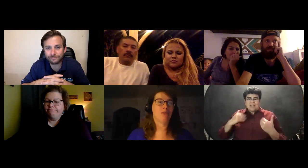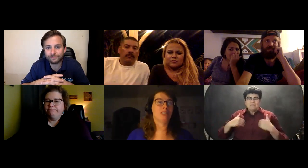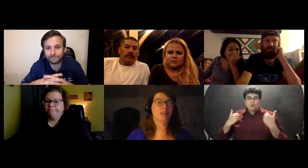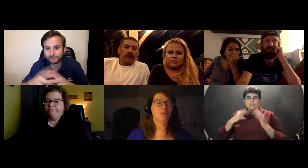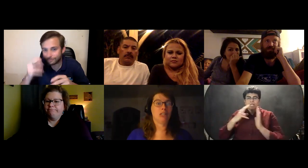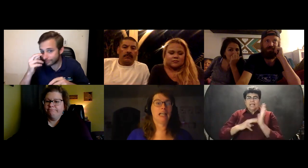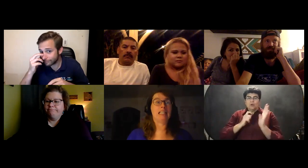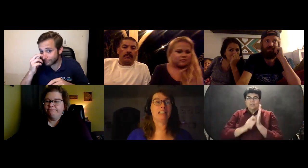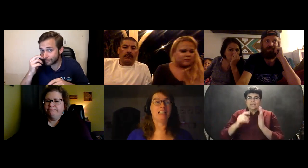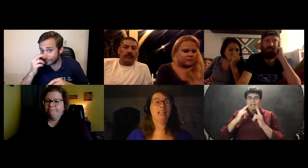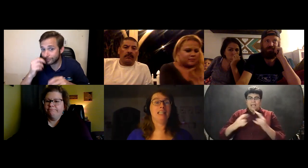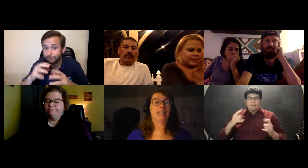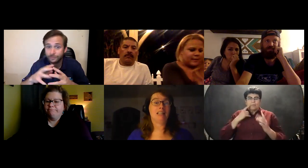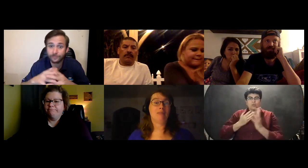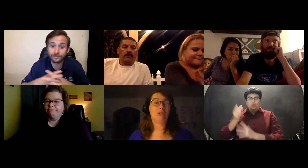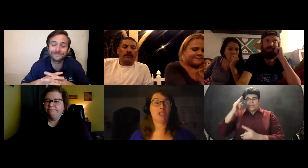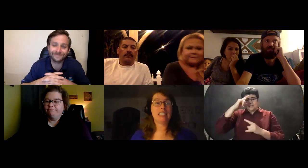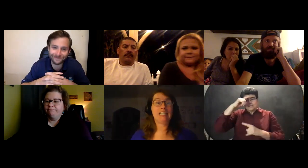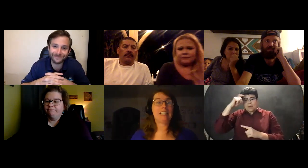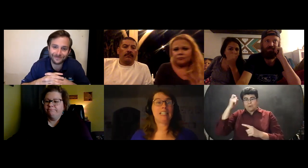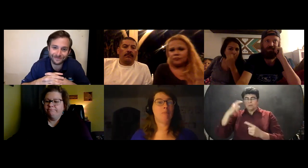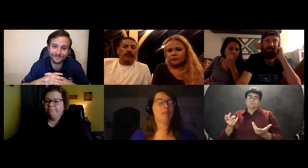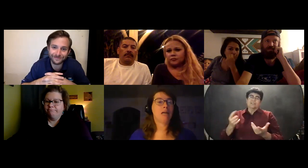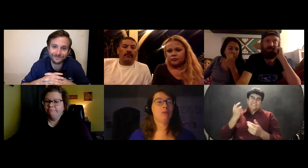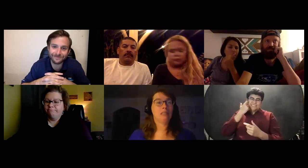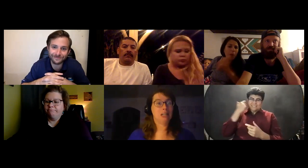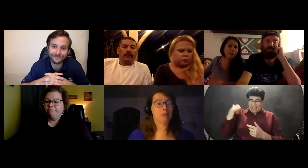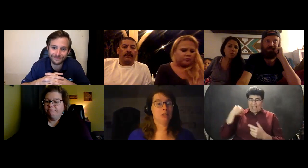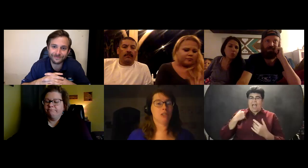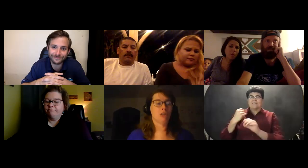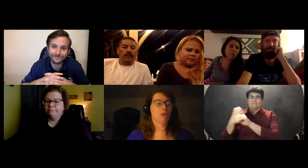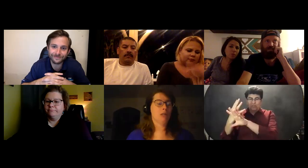summer at least they did virtual day camp and that